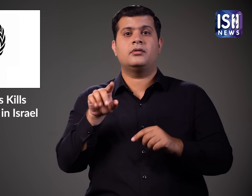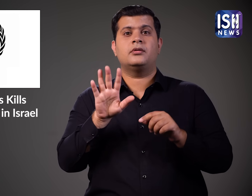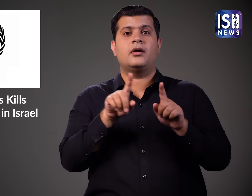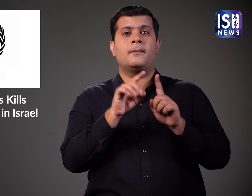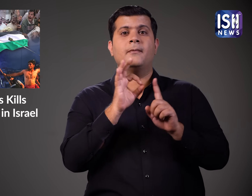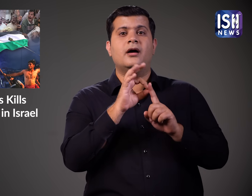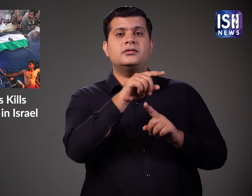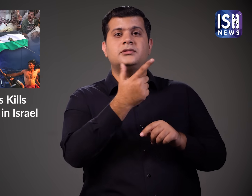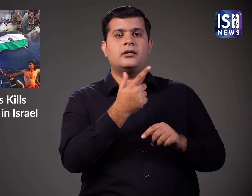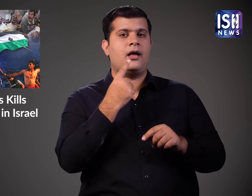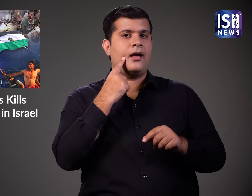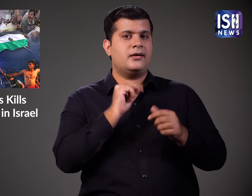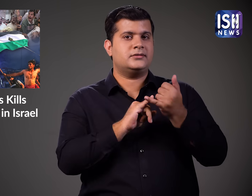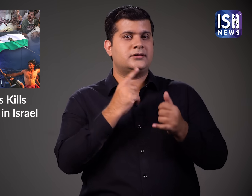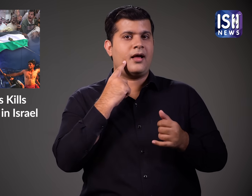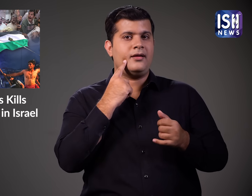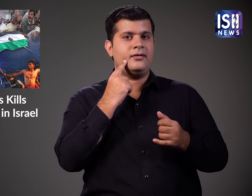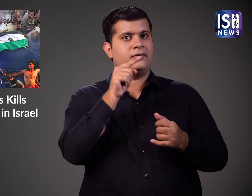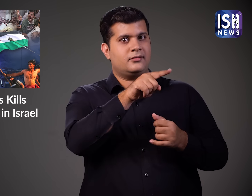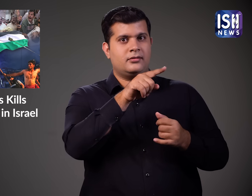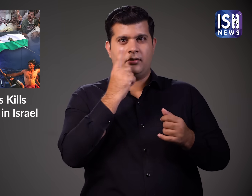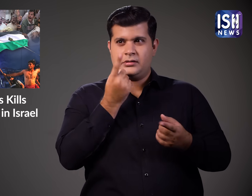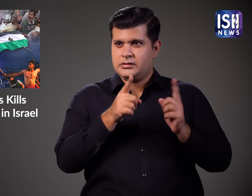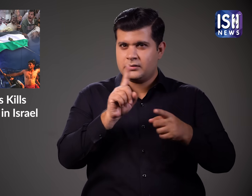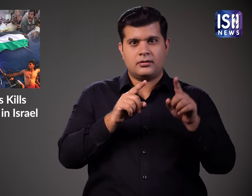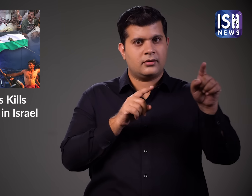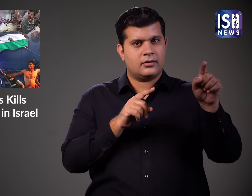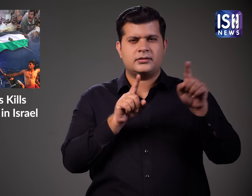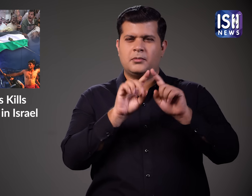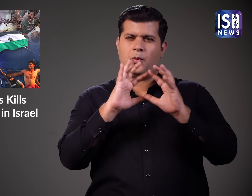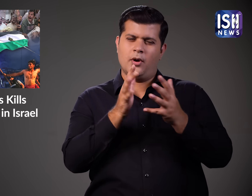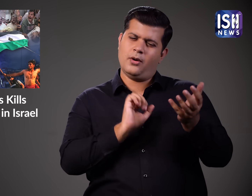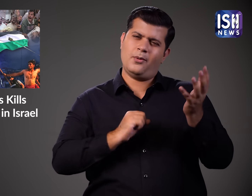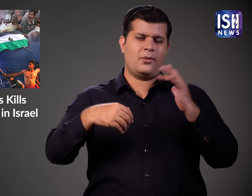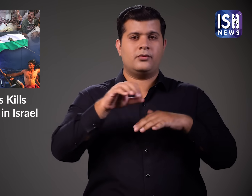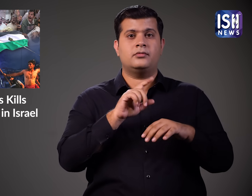Similarly Pakistan's intelligence agency is ISI. Every country in the world has its own intelligence agency.